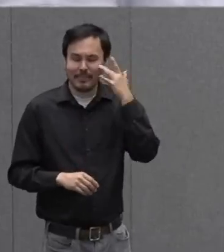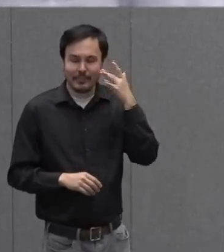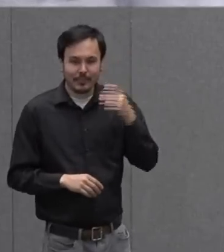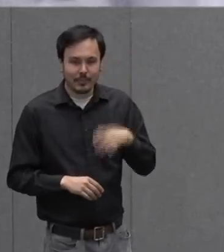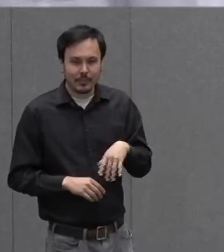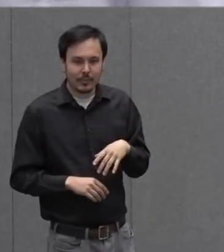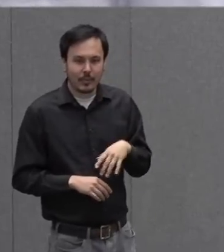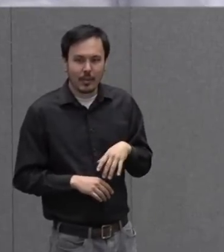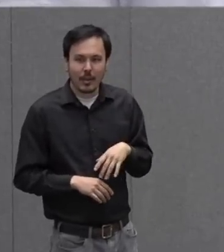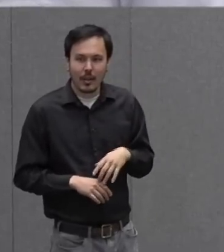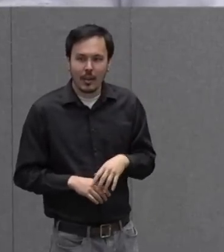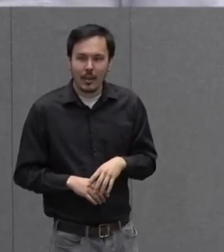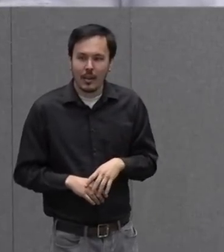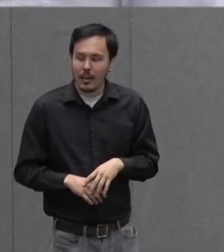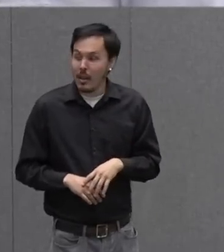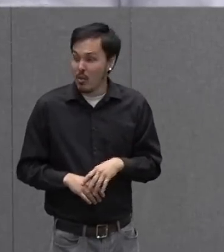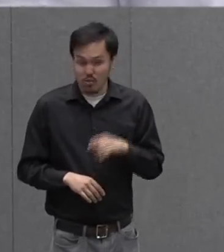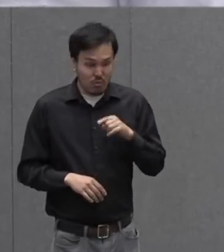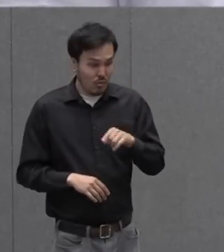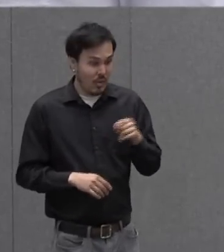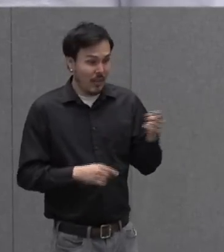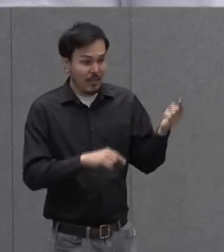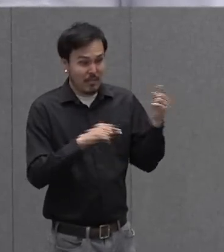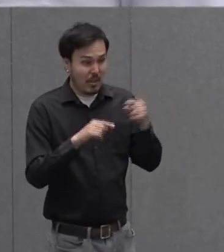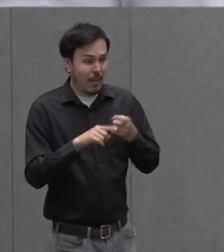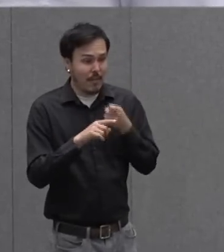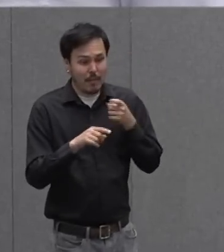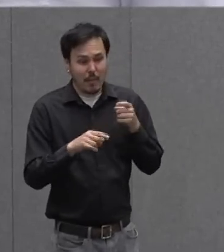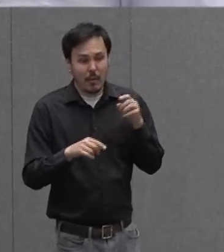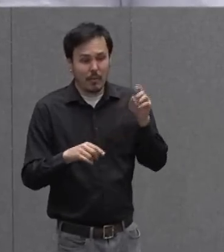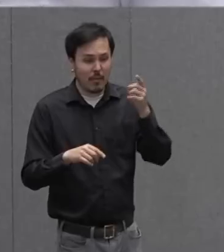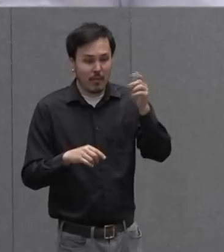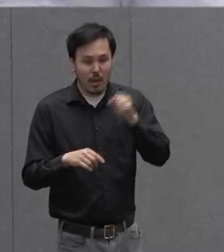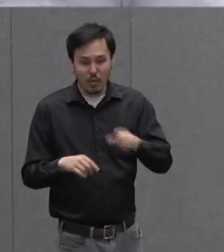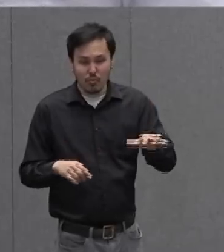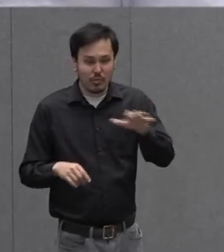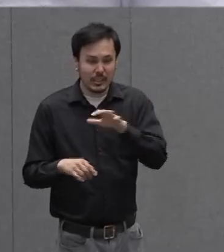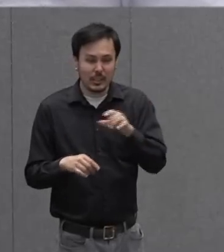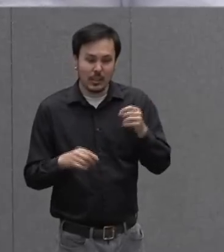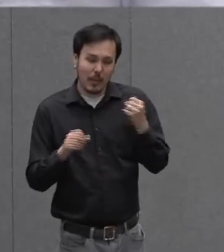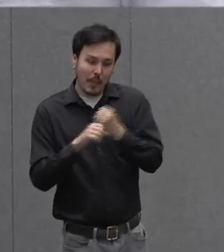You've come from far reaches of kitchen to battle you. I am a yummy breaded dinosaur,